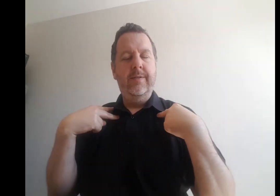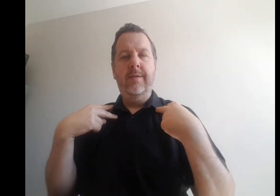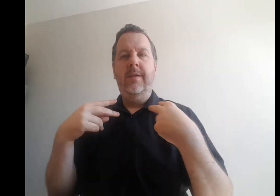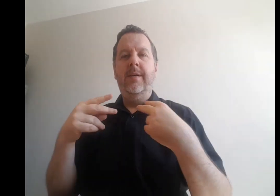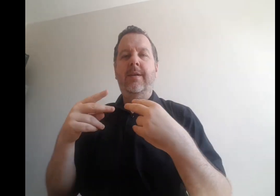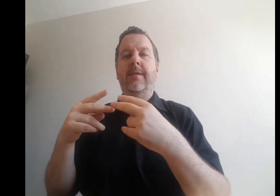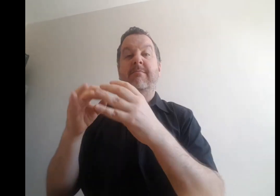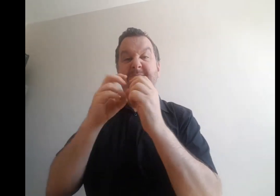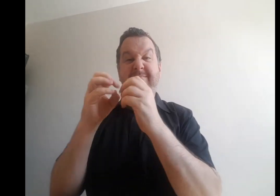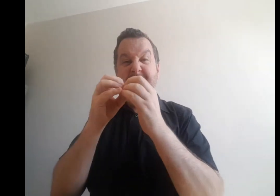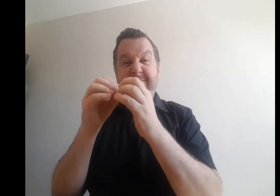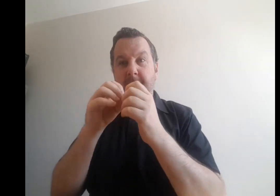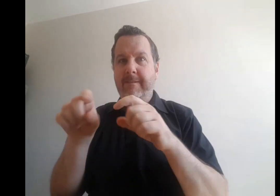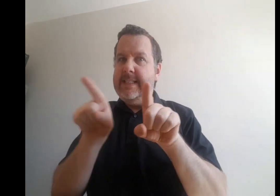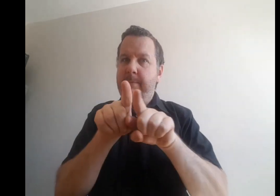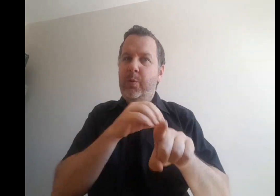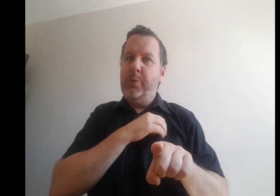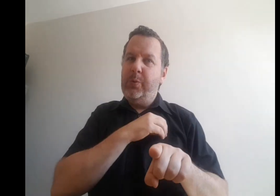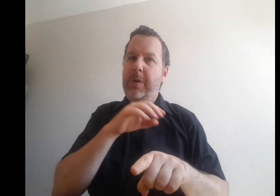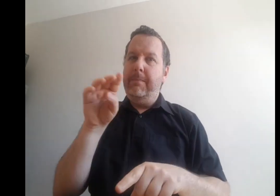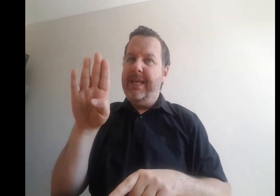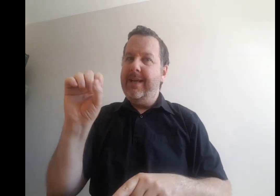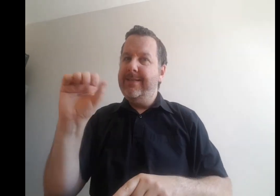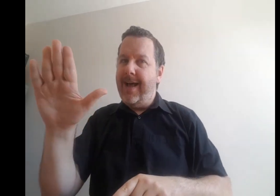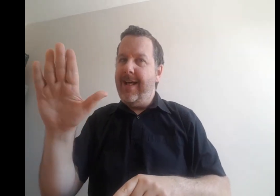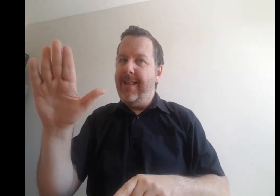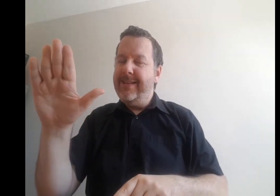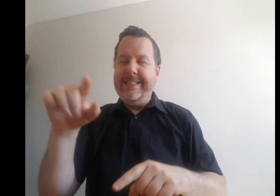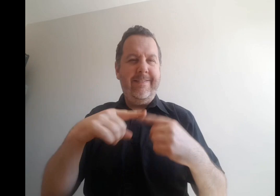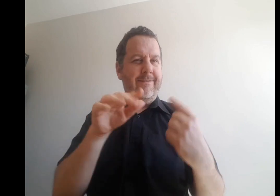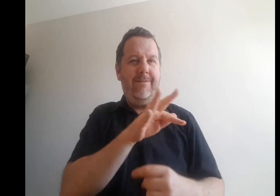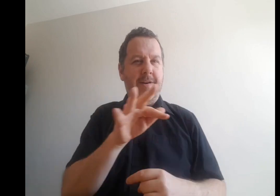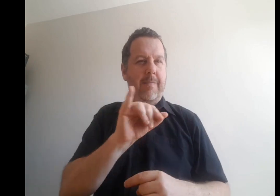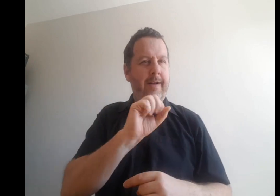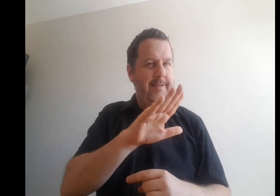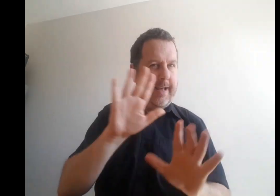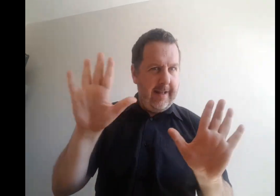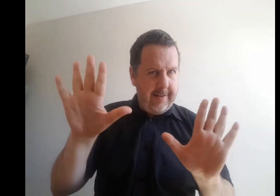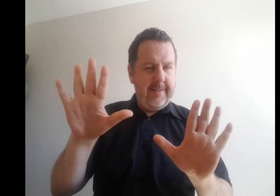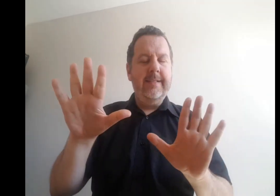to what is now known as British Sign Language, which is different to Irish Sign Language.